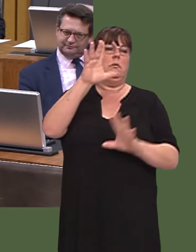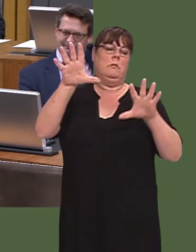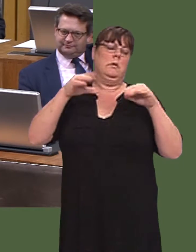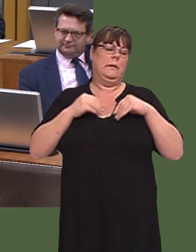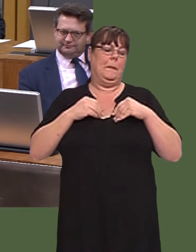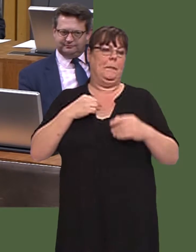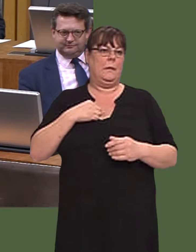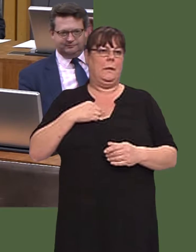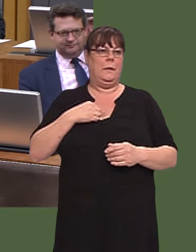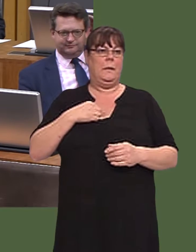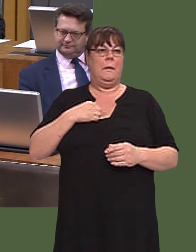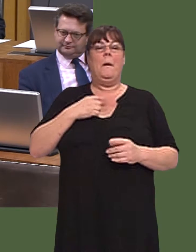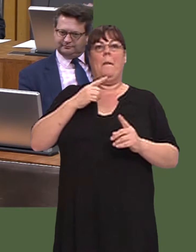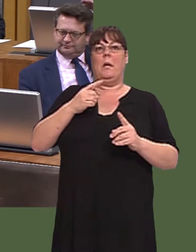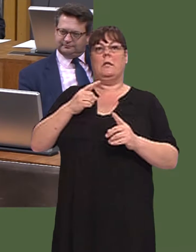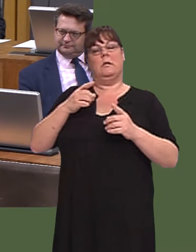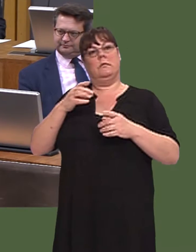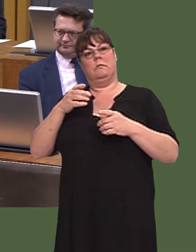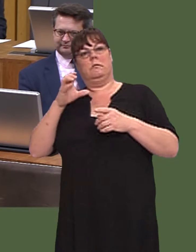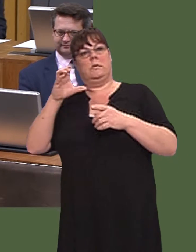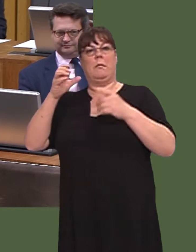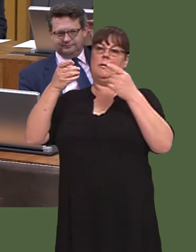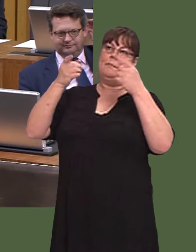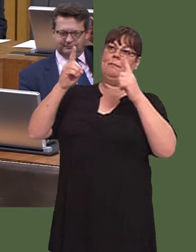But, nevertheless, as Iíve outlined already and as the Cabinet Secretary has outlined,